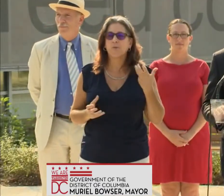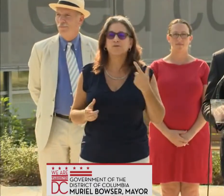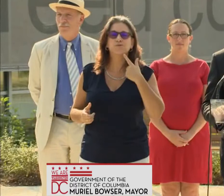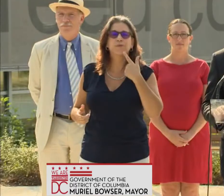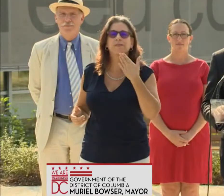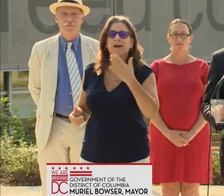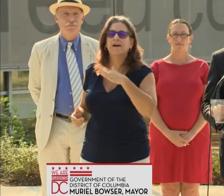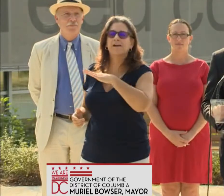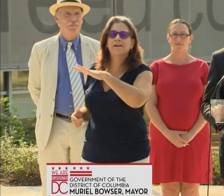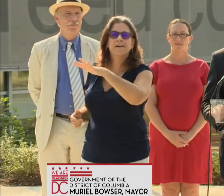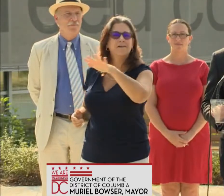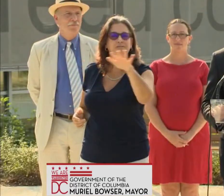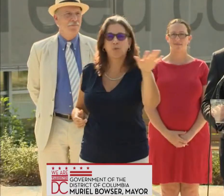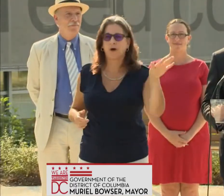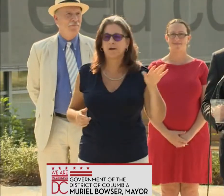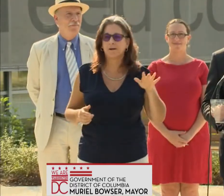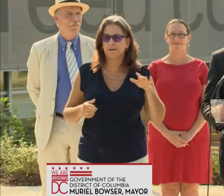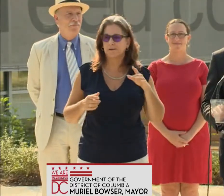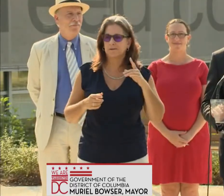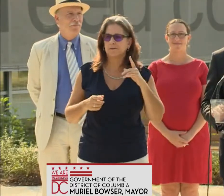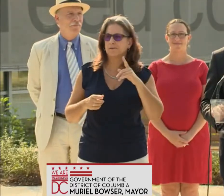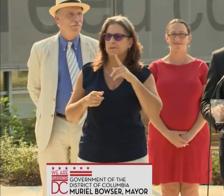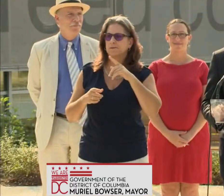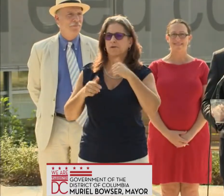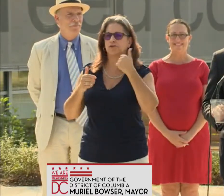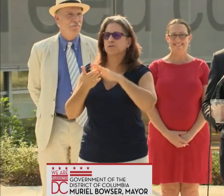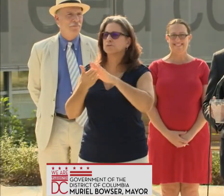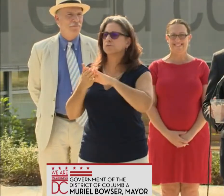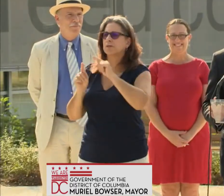it hasn't been an easy accomplishment it never is but this is something that